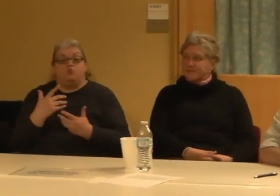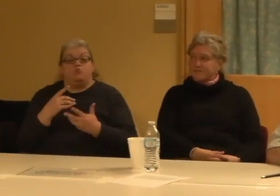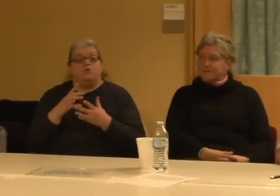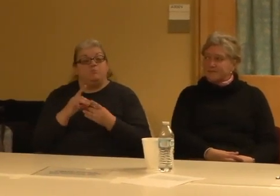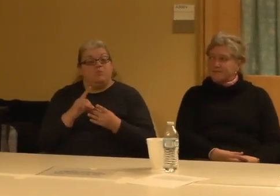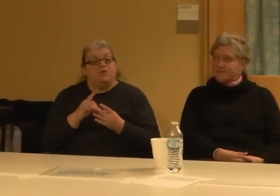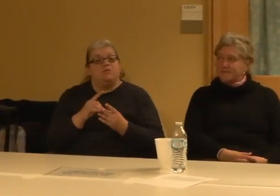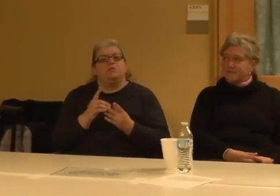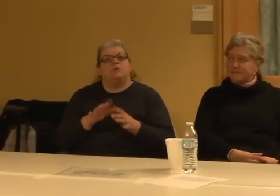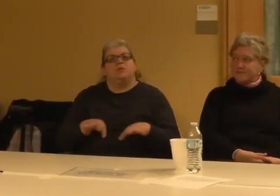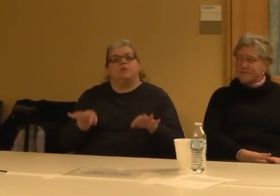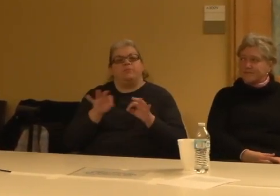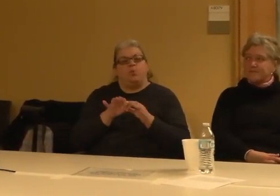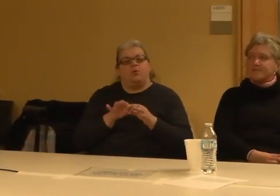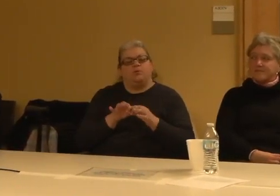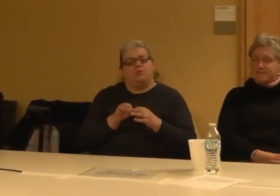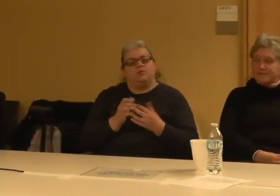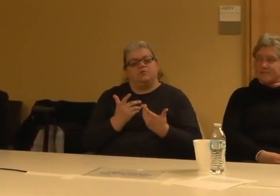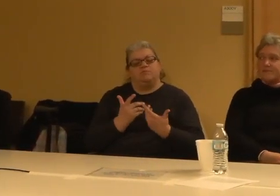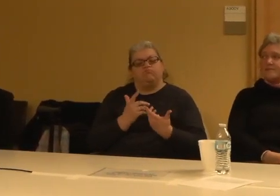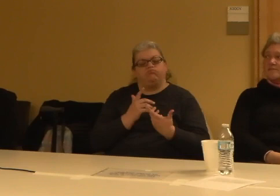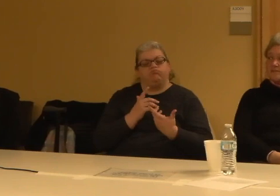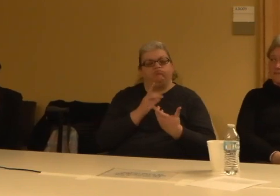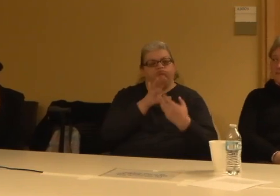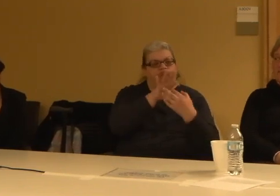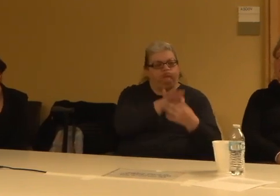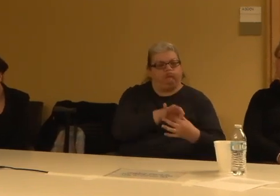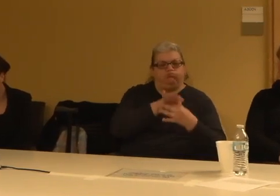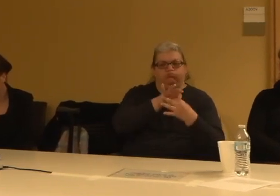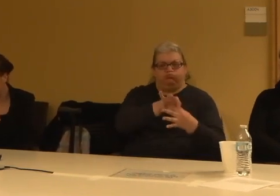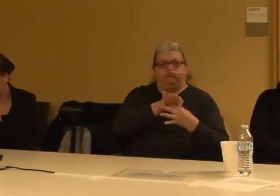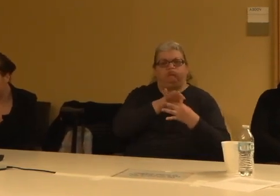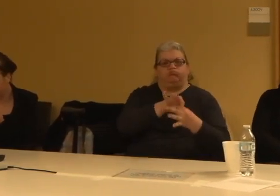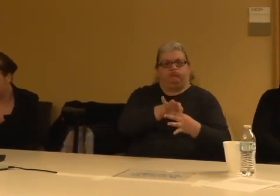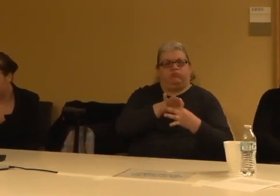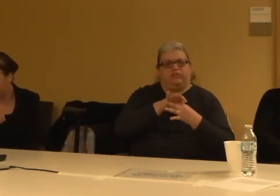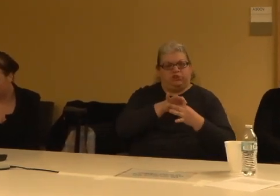relationships 'cause dramaturgy is a relational art.